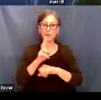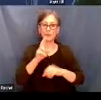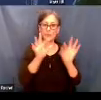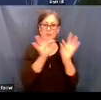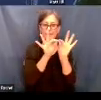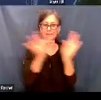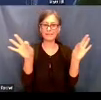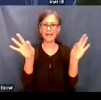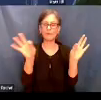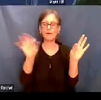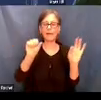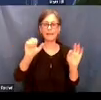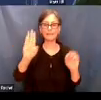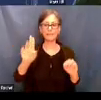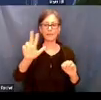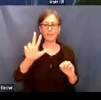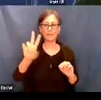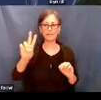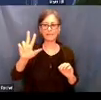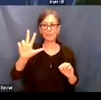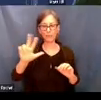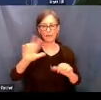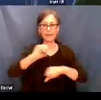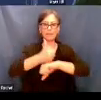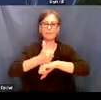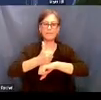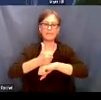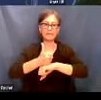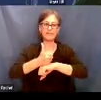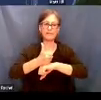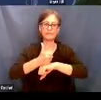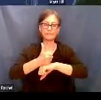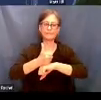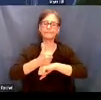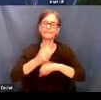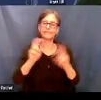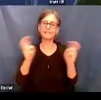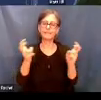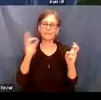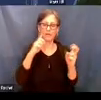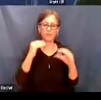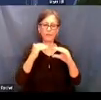title SB373 implementation as a subject in the email.